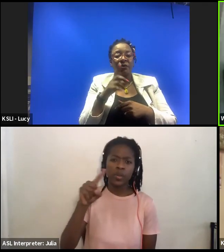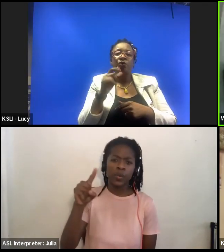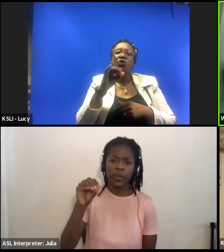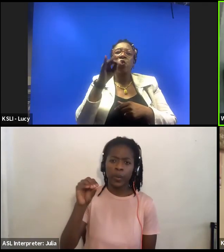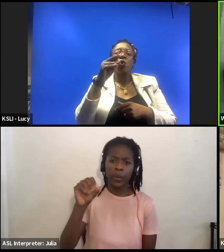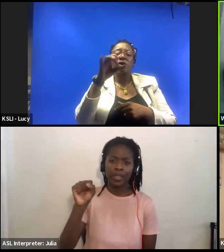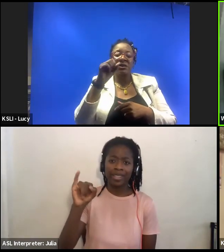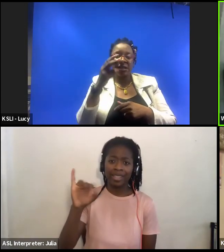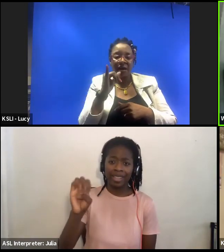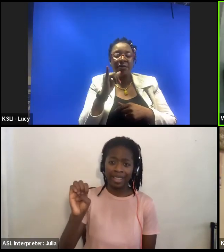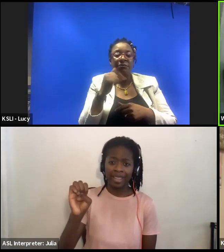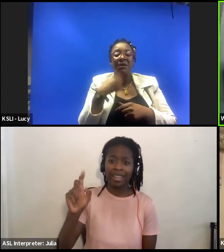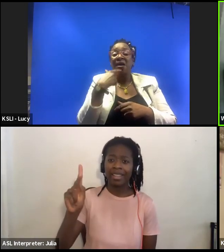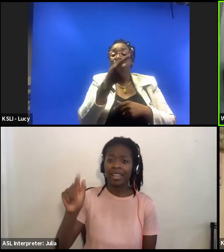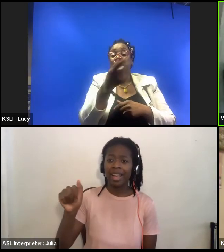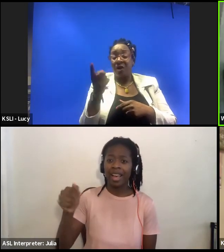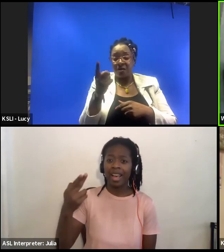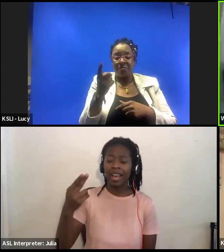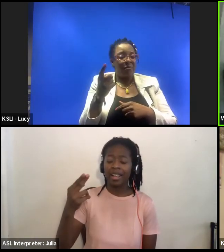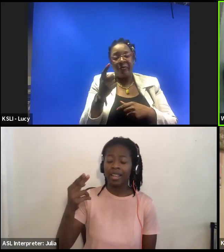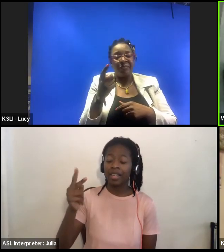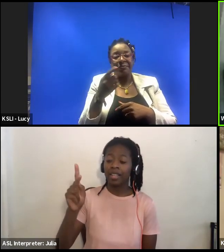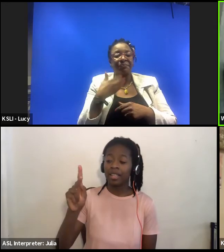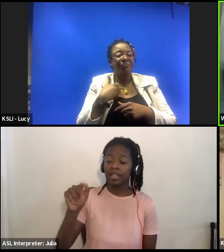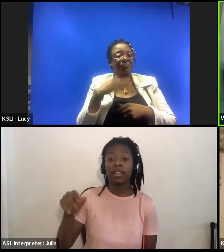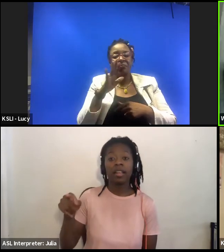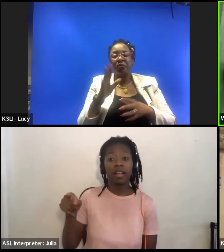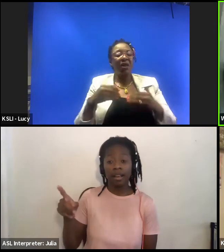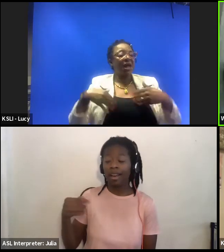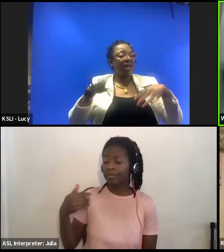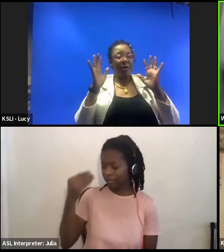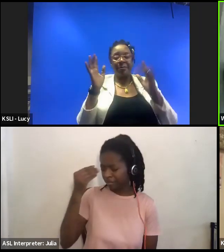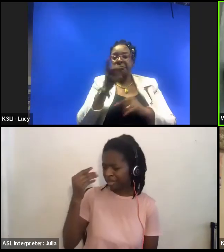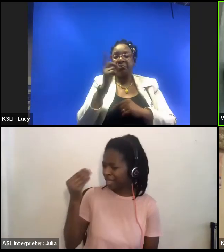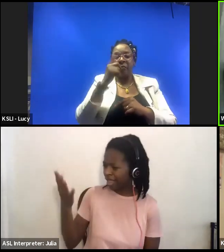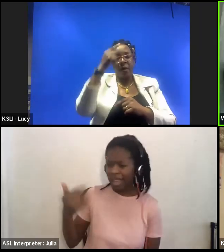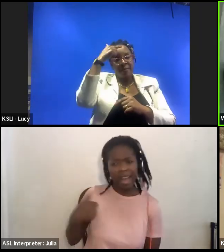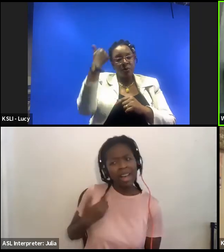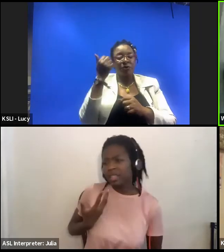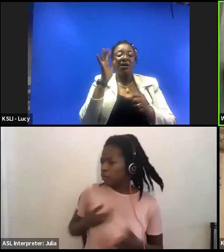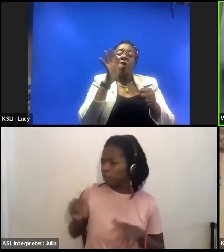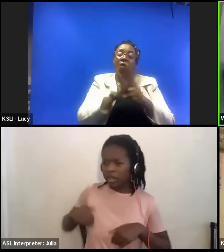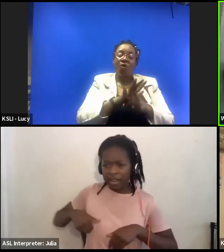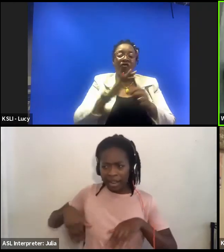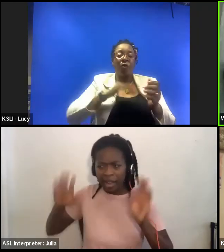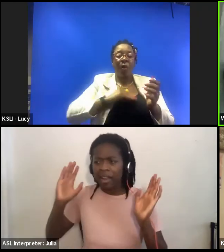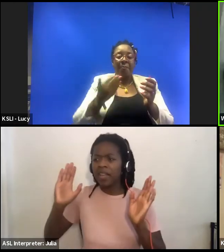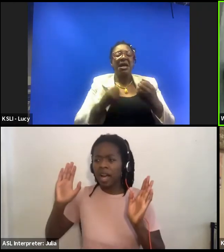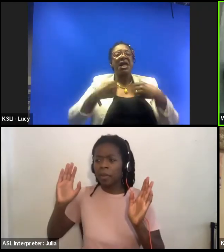I told her, "I don't want to give up. 'Cause a lot of women give up after they've given birth." And she was like, "Okay."